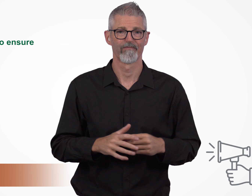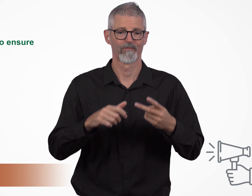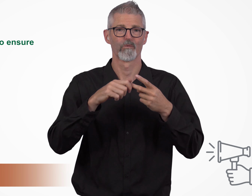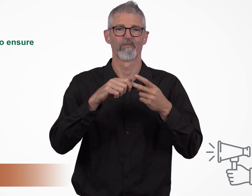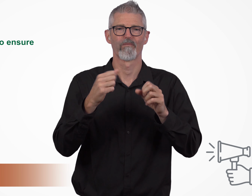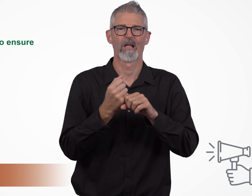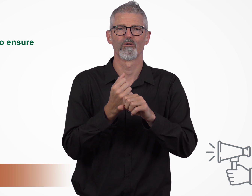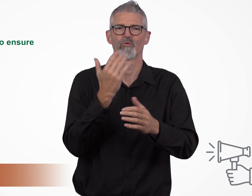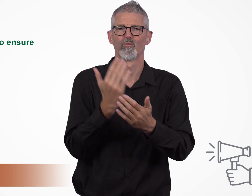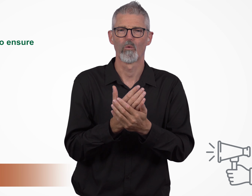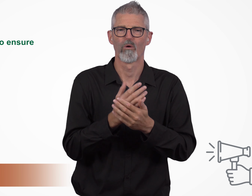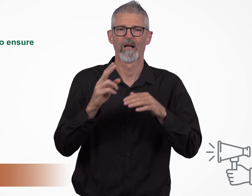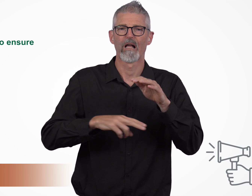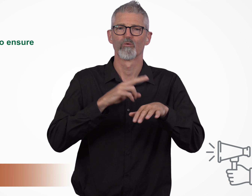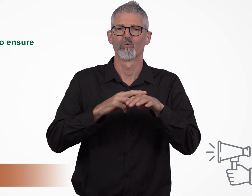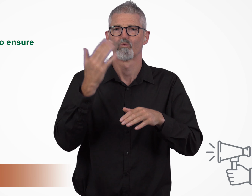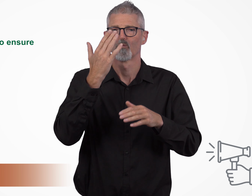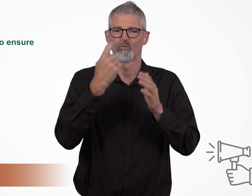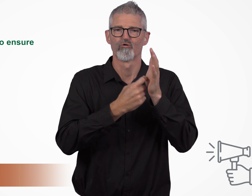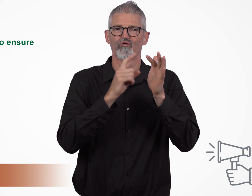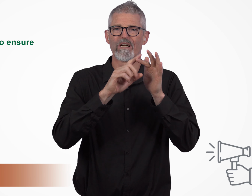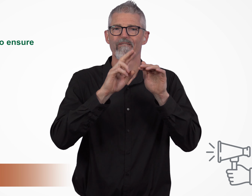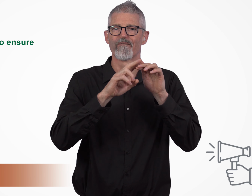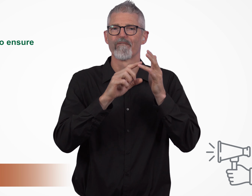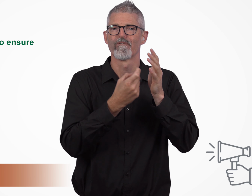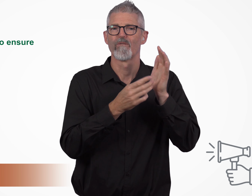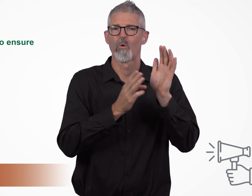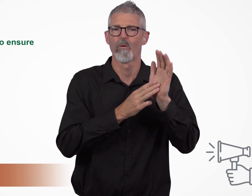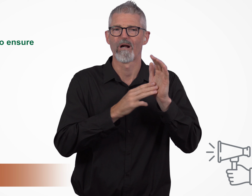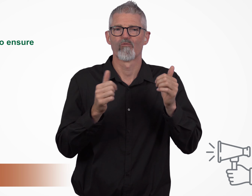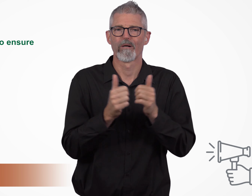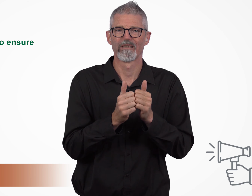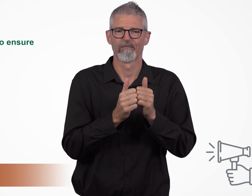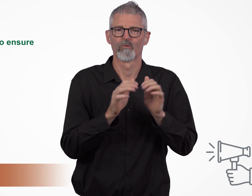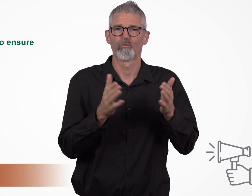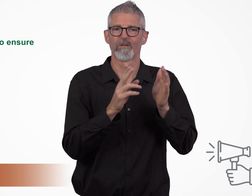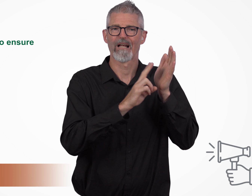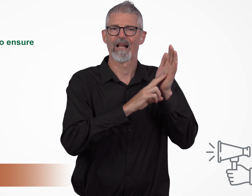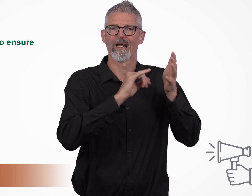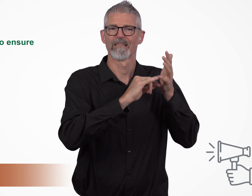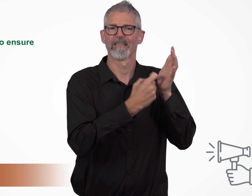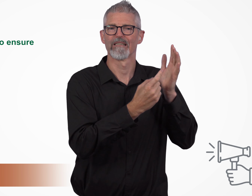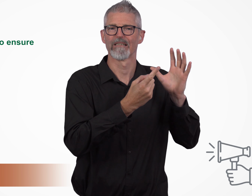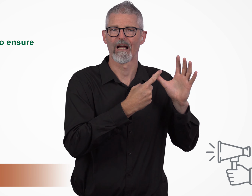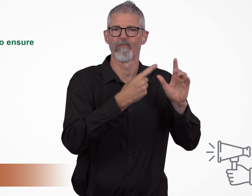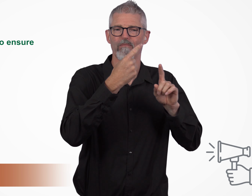2. Ensuring the National School Reform Agreement (NSRA) and Commonwealth